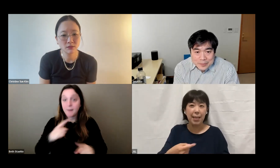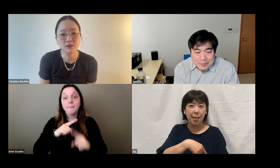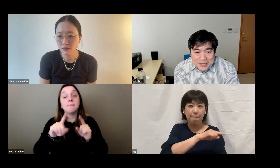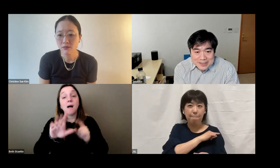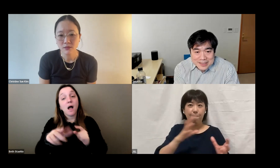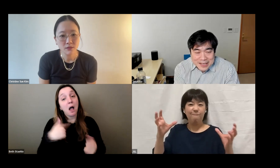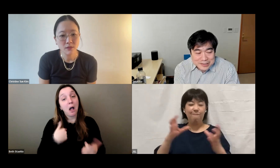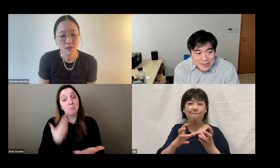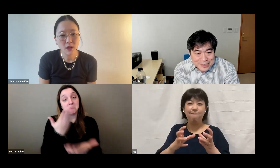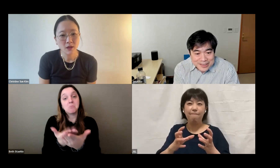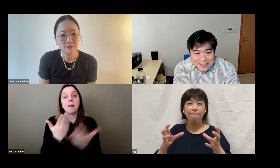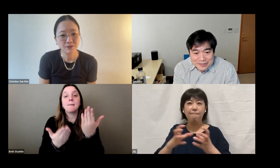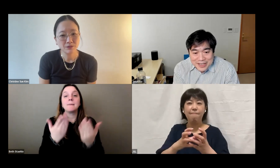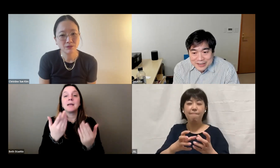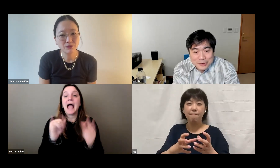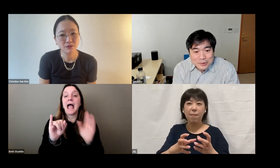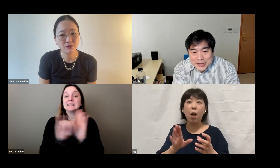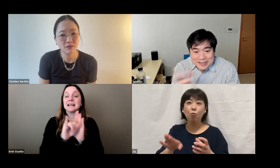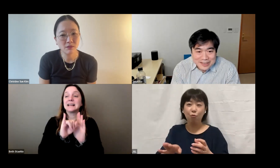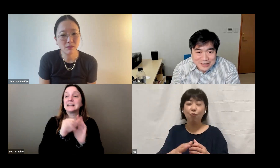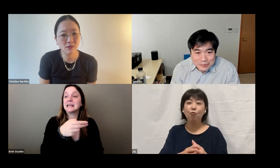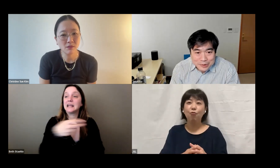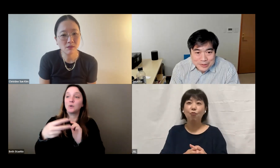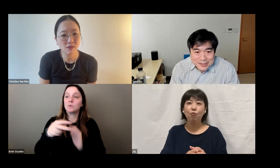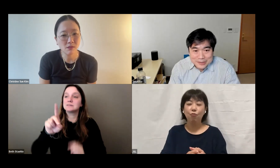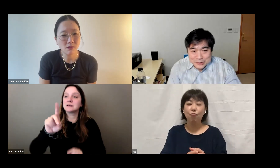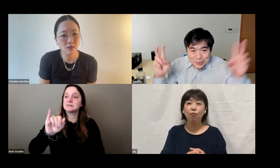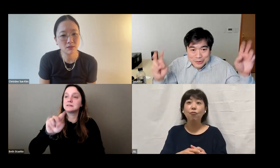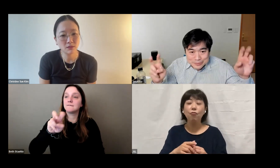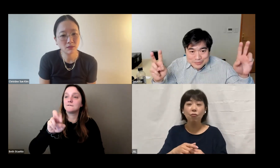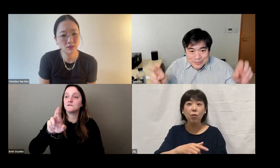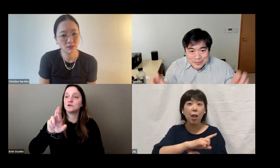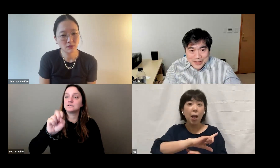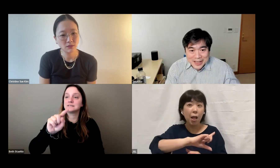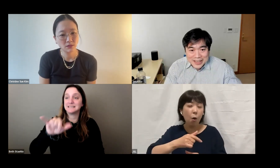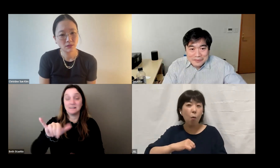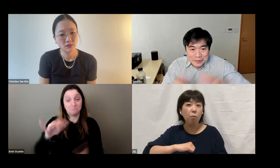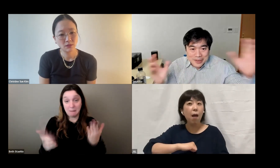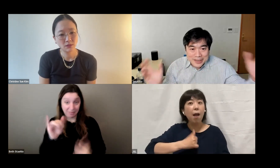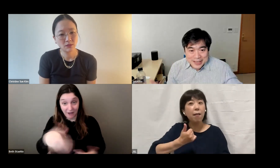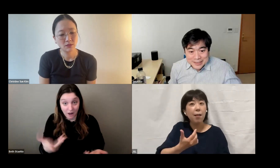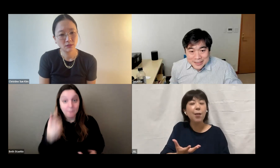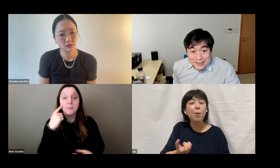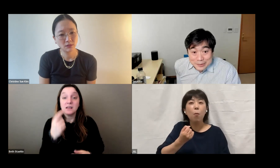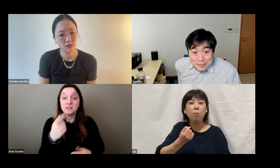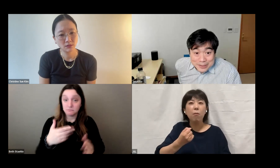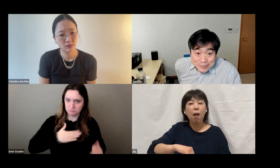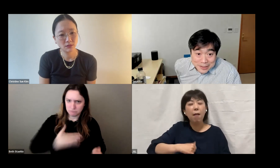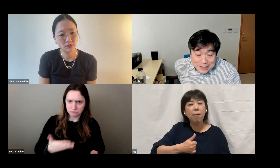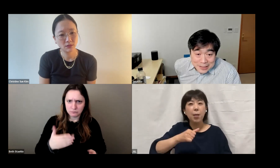because actually, in fact, no one in the world is normal and everyone has some disability.